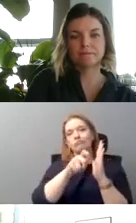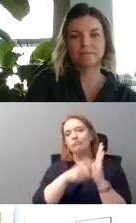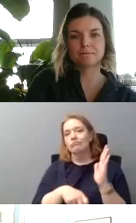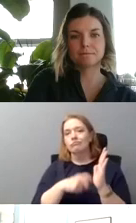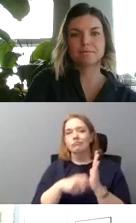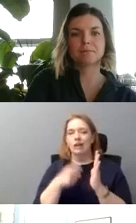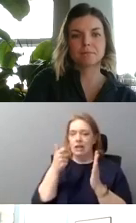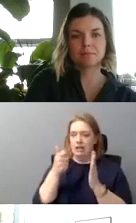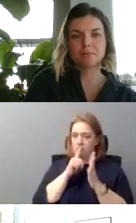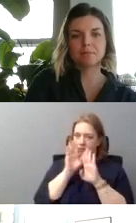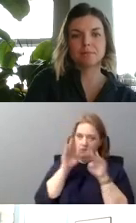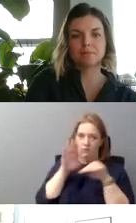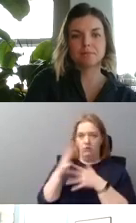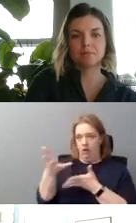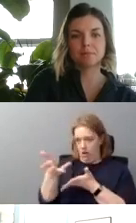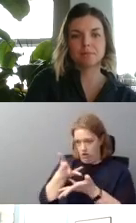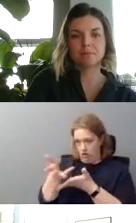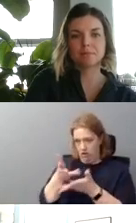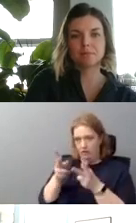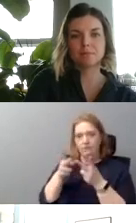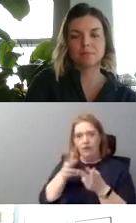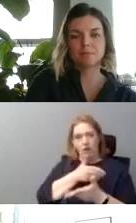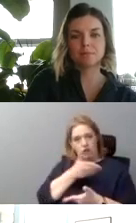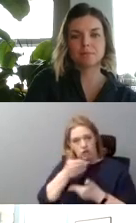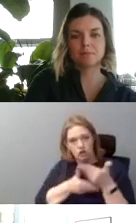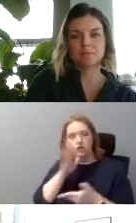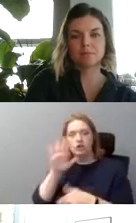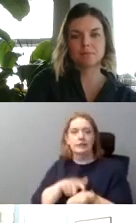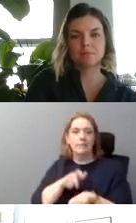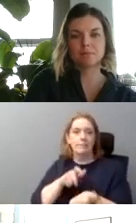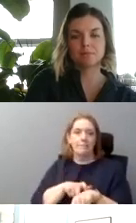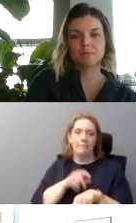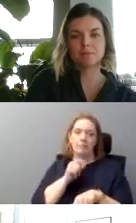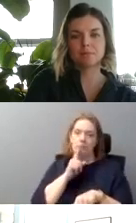artist and he's really generous with the time and, you know, care that he gives to people,